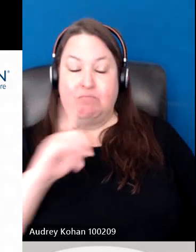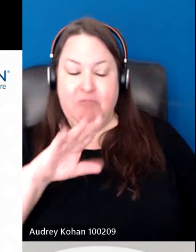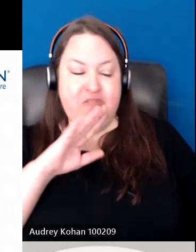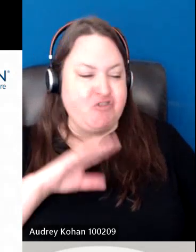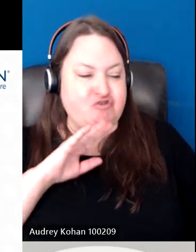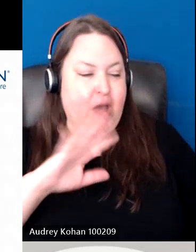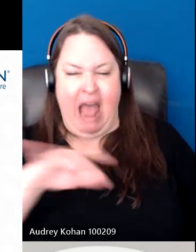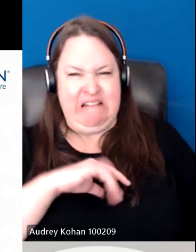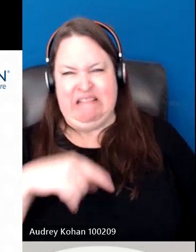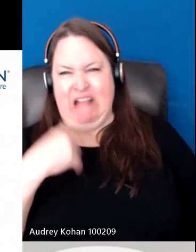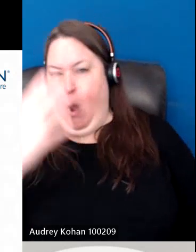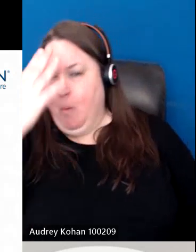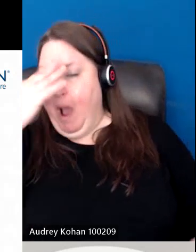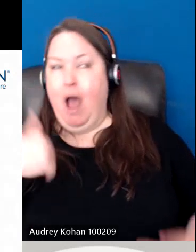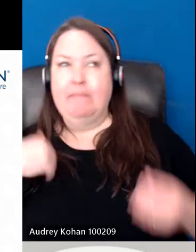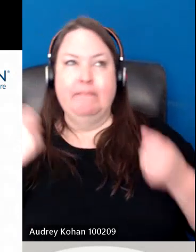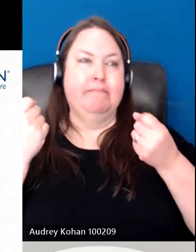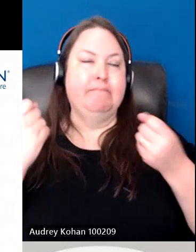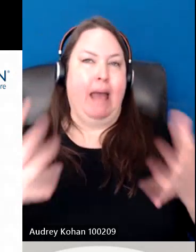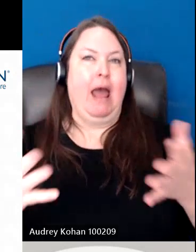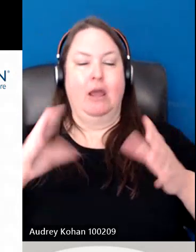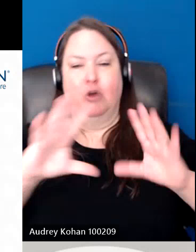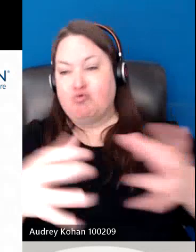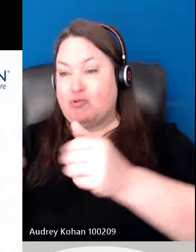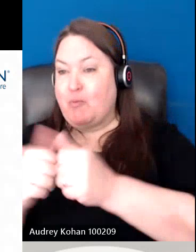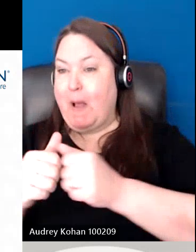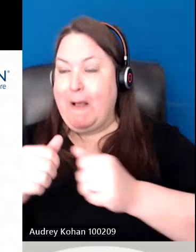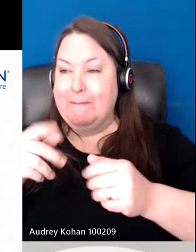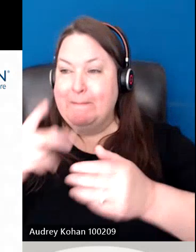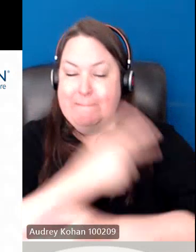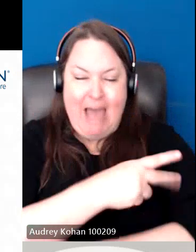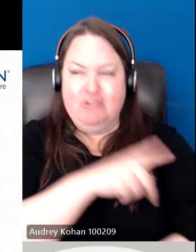you this because I've had numerous focus groups with patients patients find it so frustrating